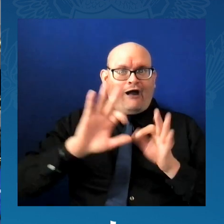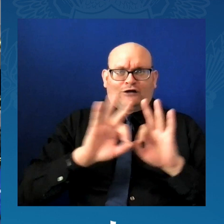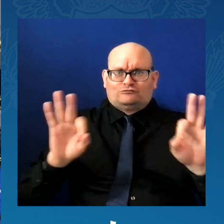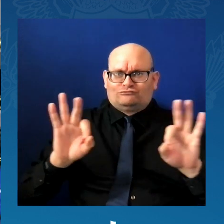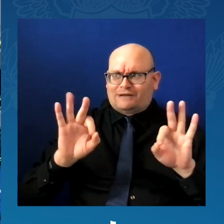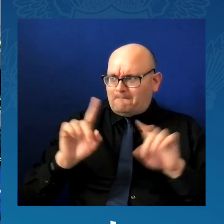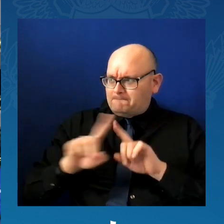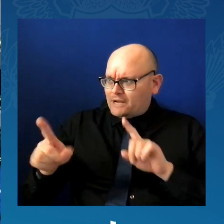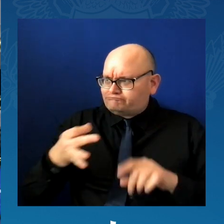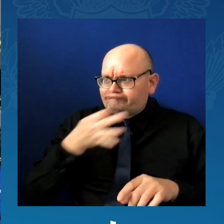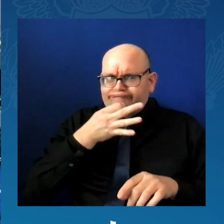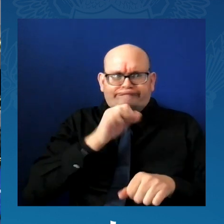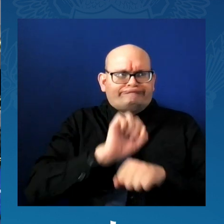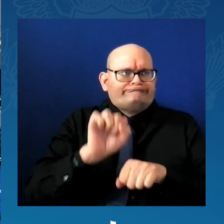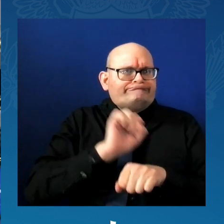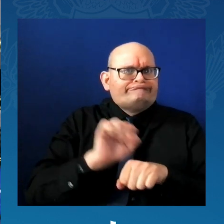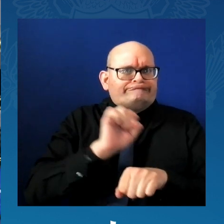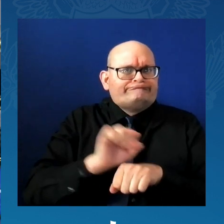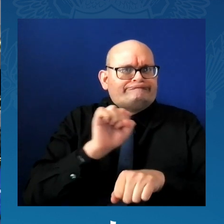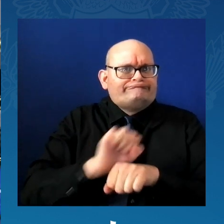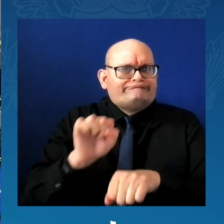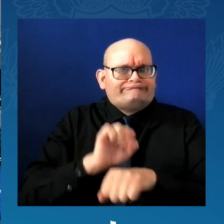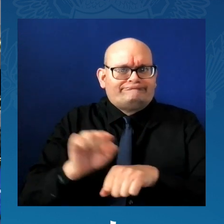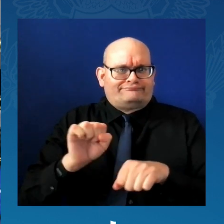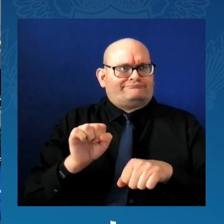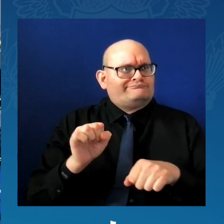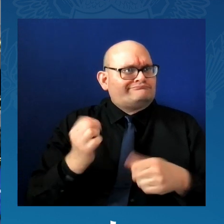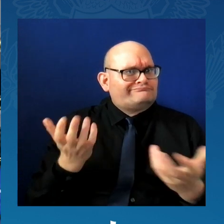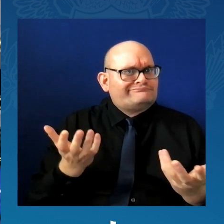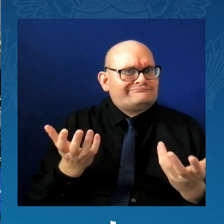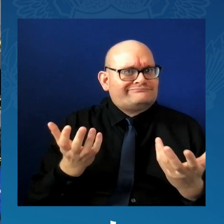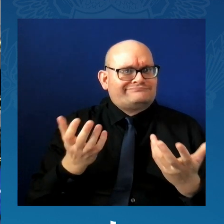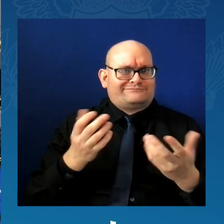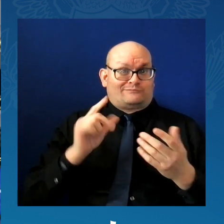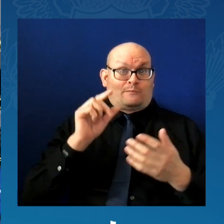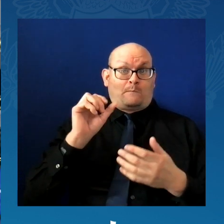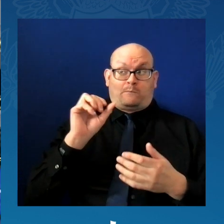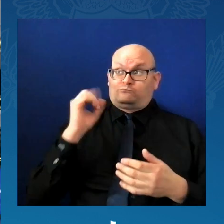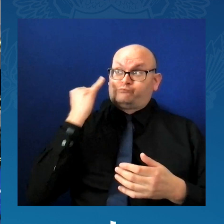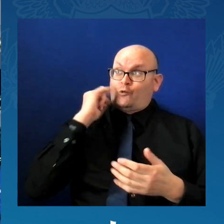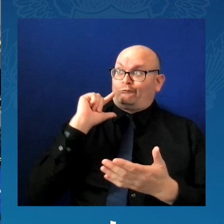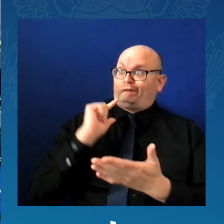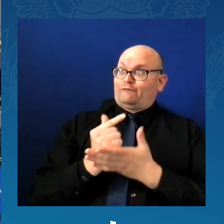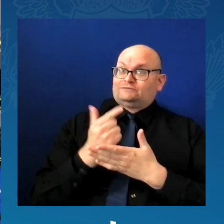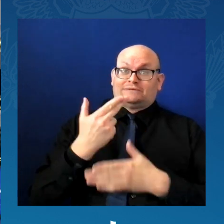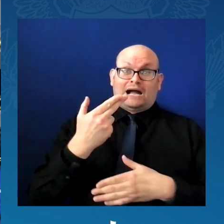Students can come straight out of high school into apprenticeship programs, community colleges and trade schools,